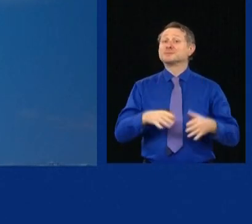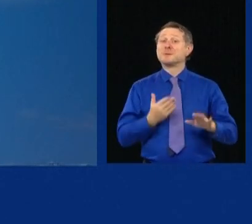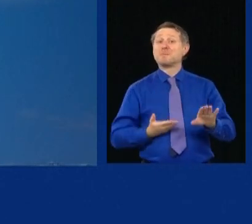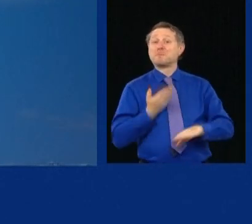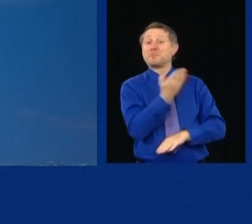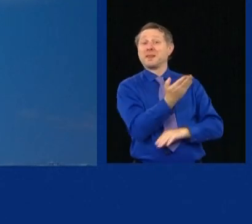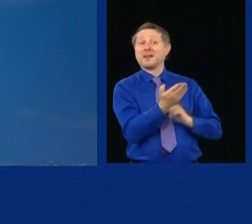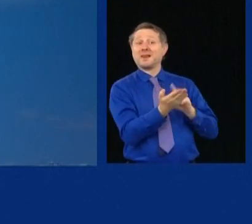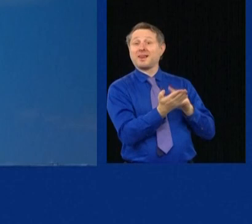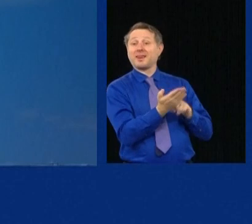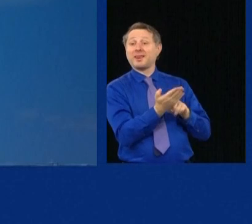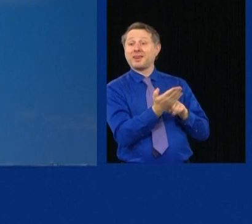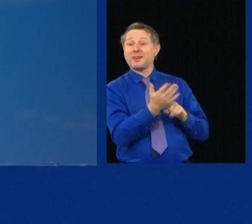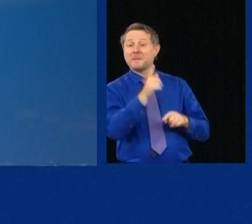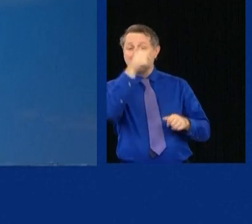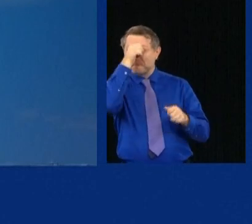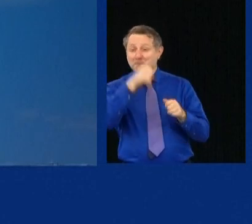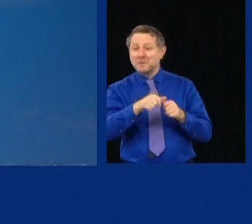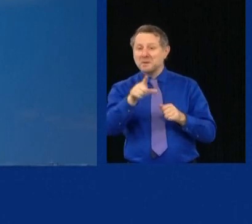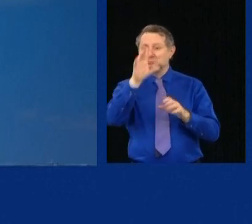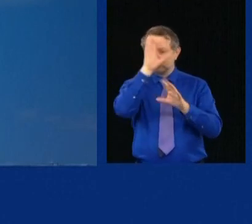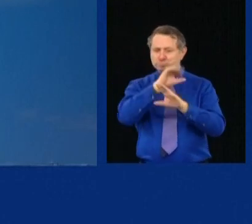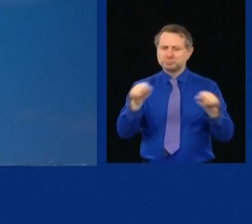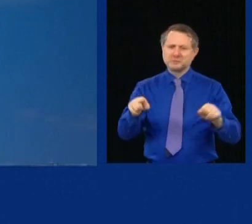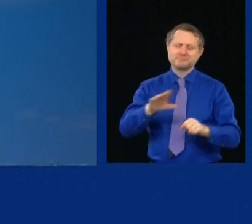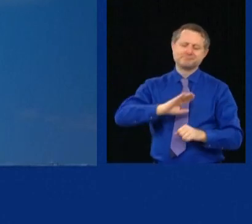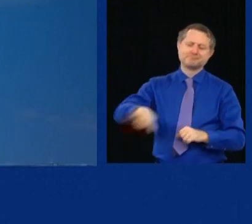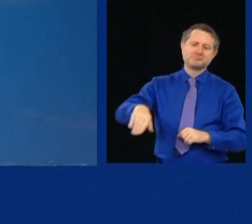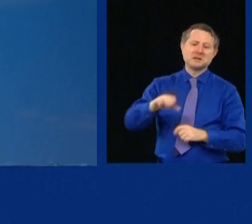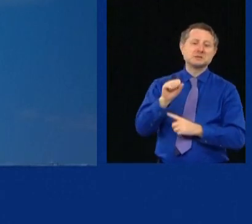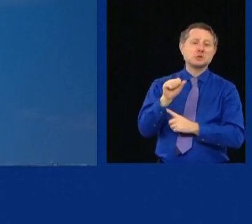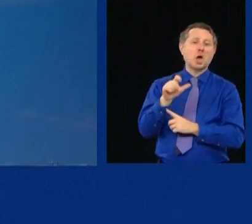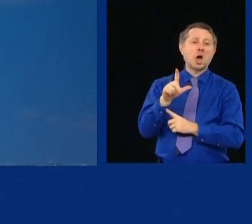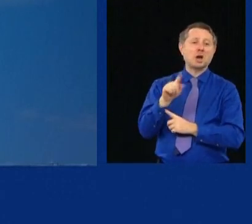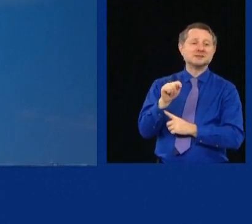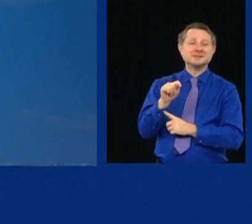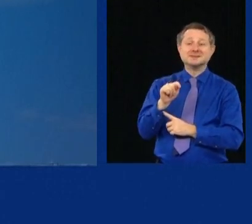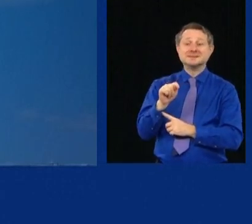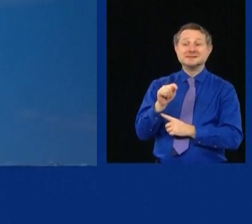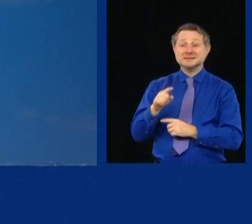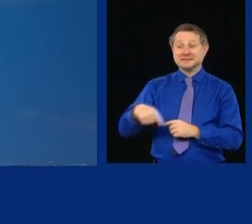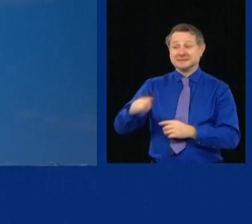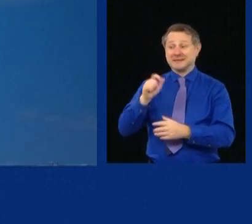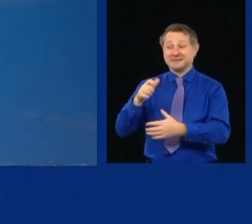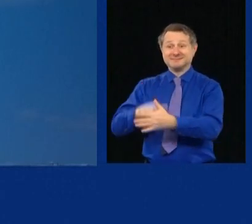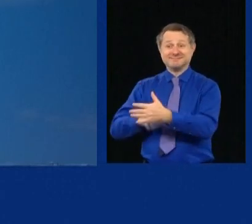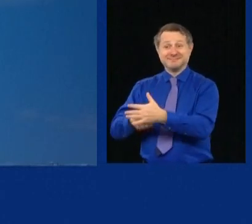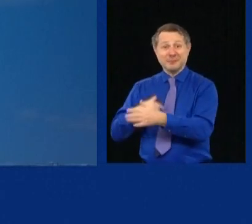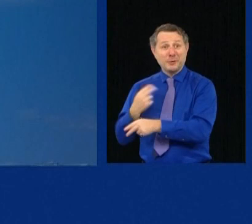BUT WE NEED HELP WITH FUNDING.